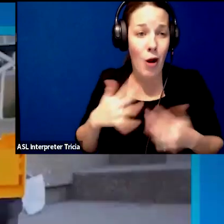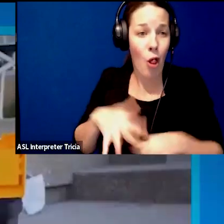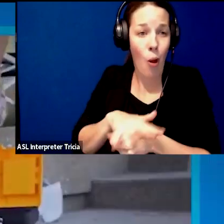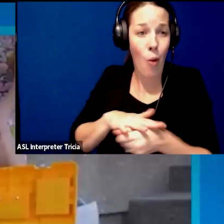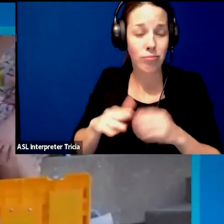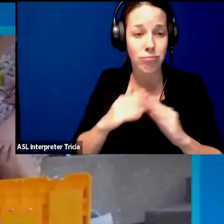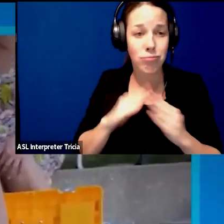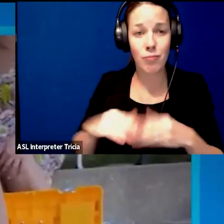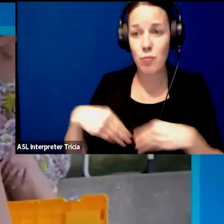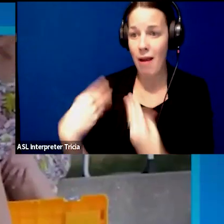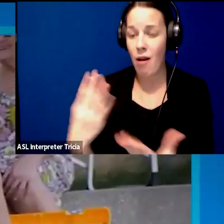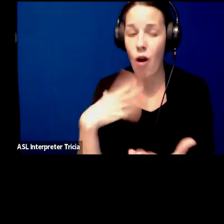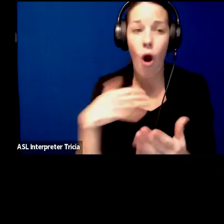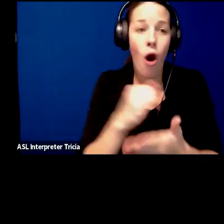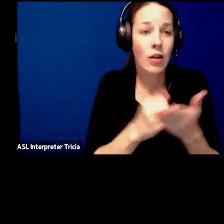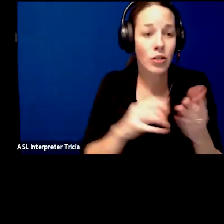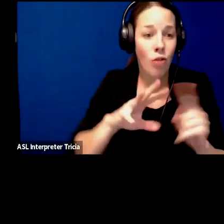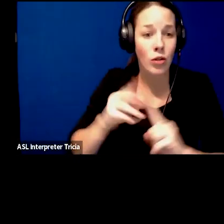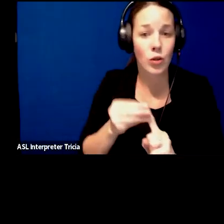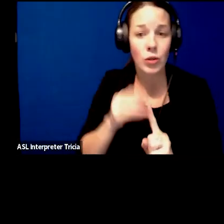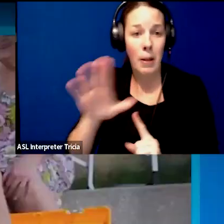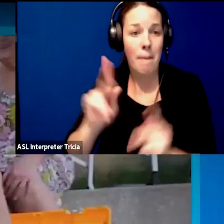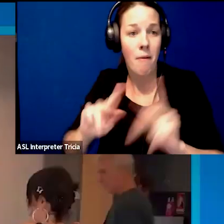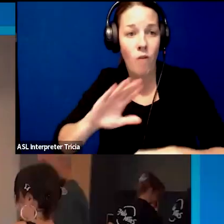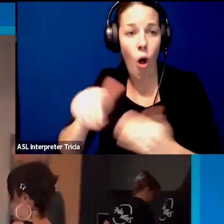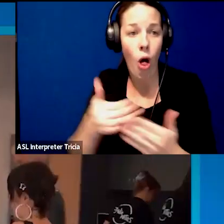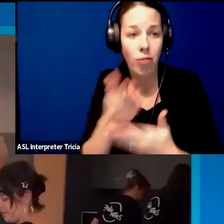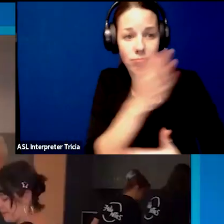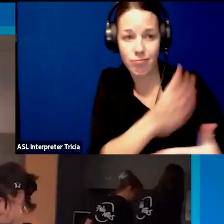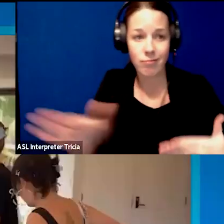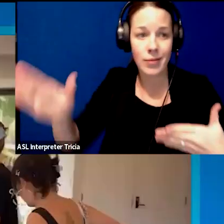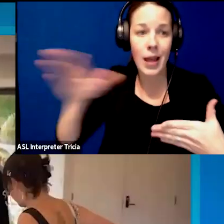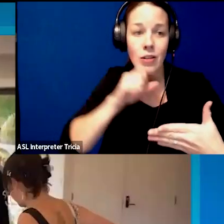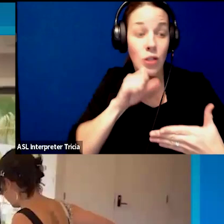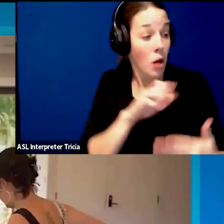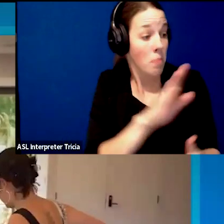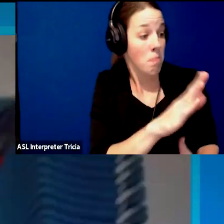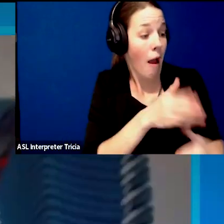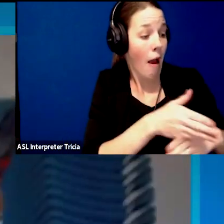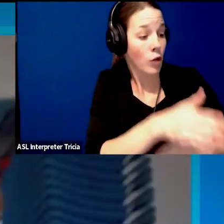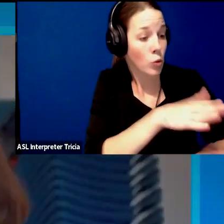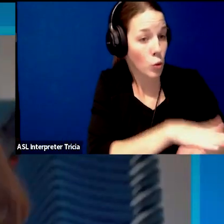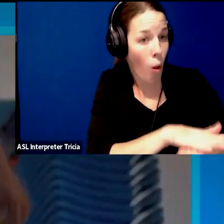ages, ranging from from afterschool arts education classes and community